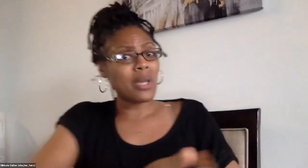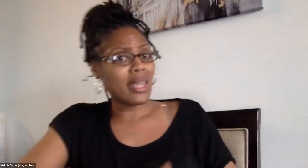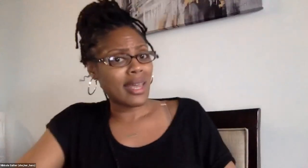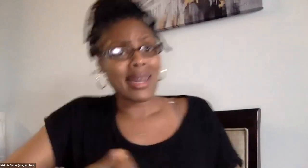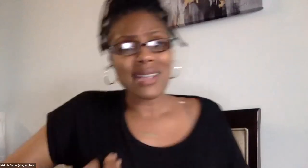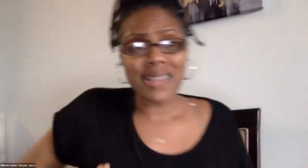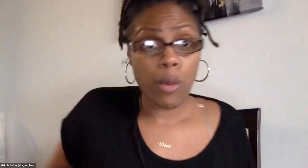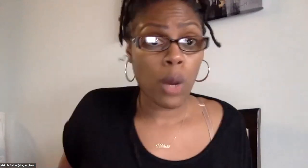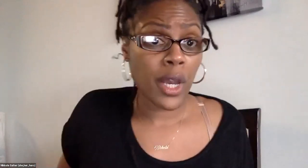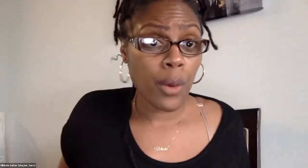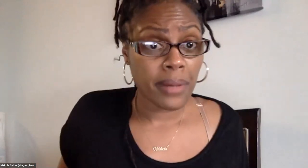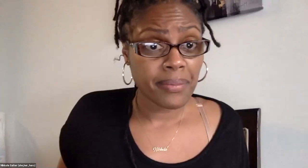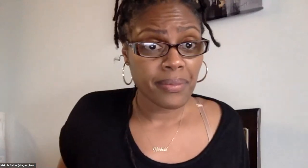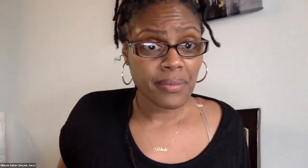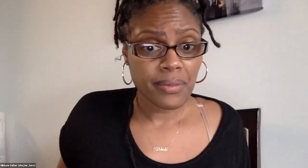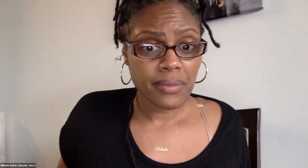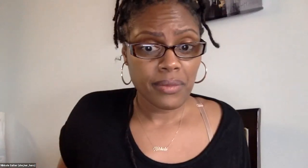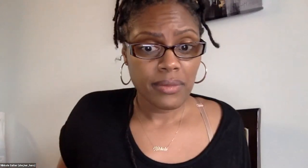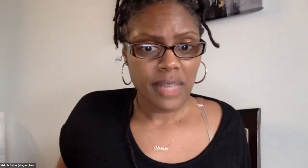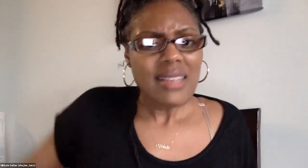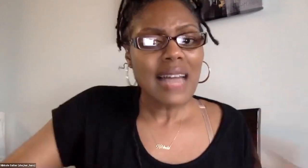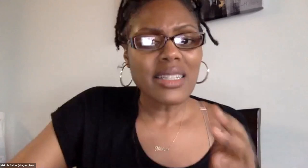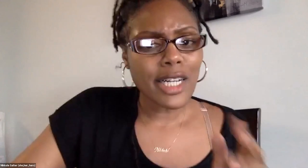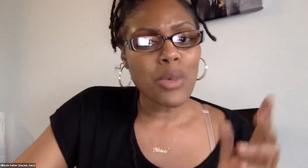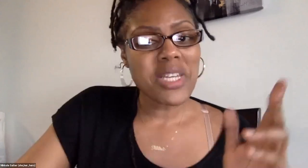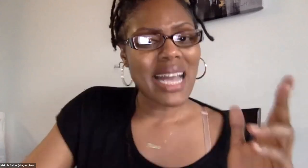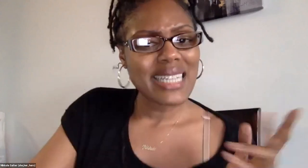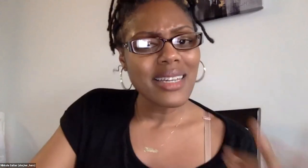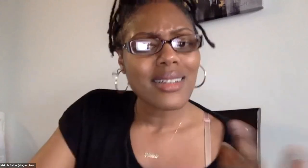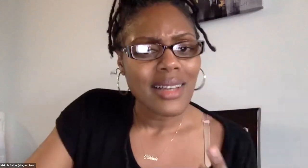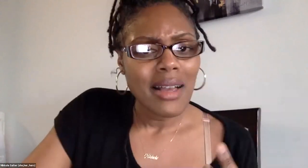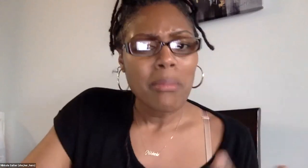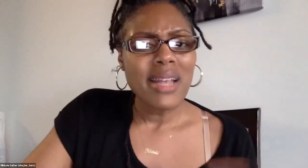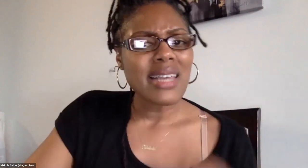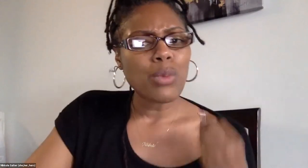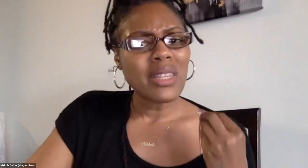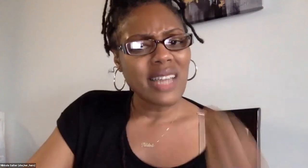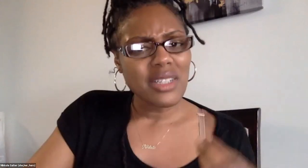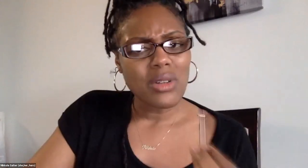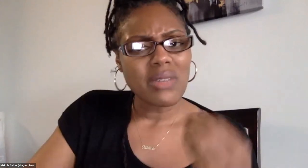you get in, and I say, "Where we goin'?" Solidarity with an ideal means that when the tentacles